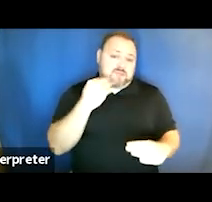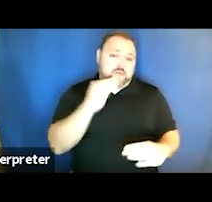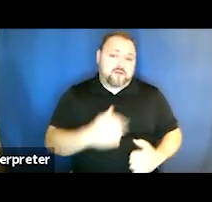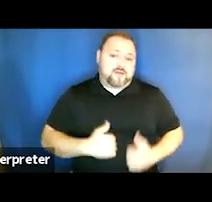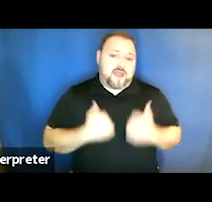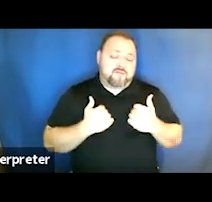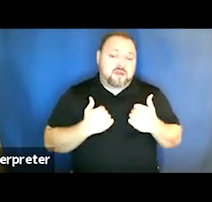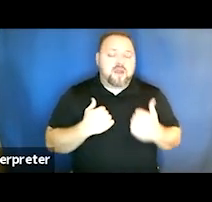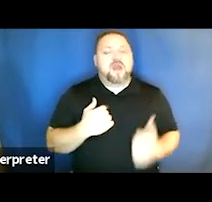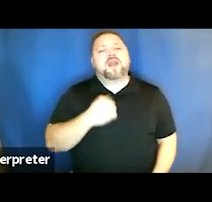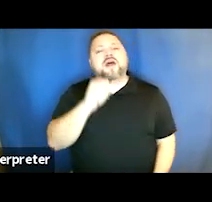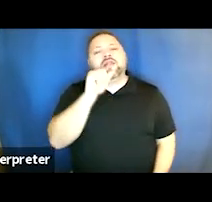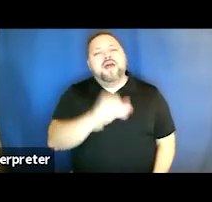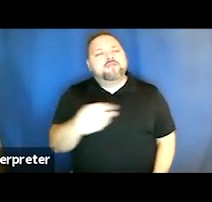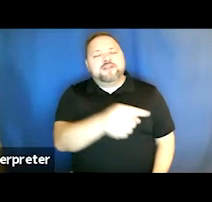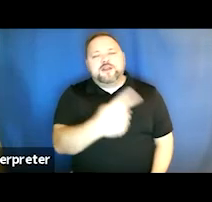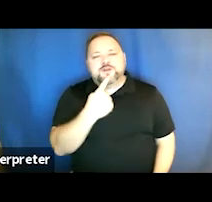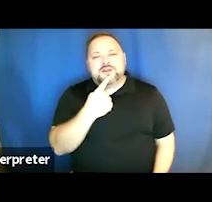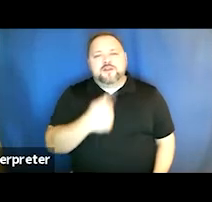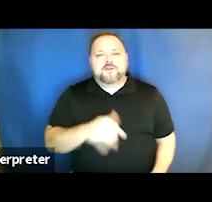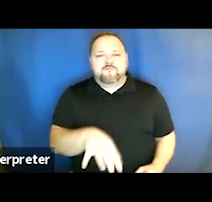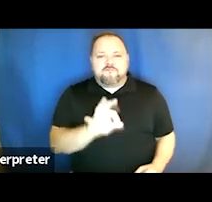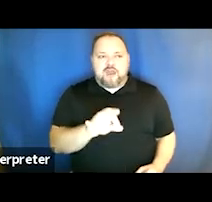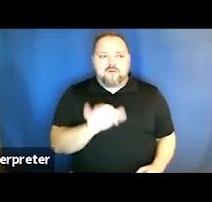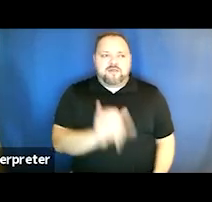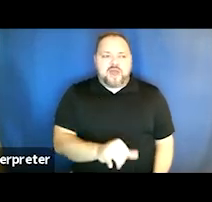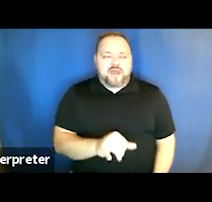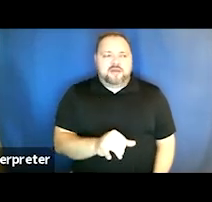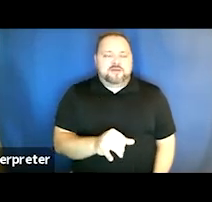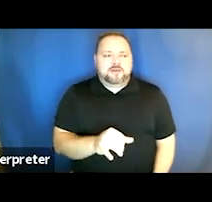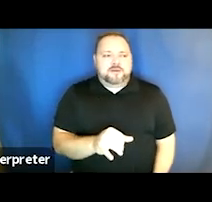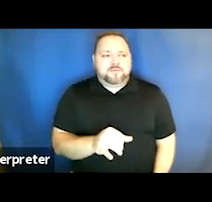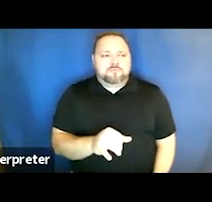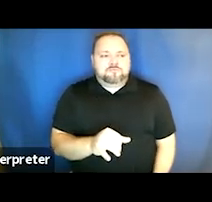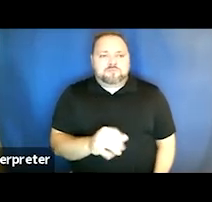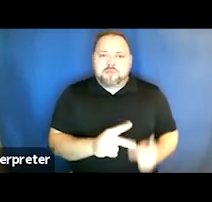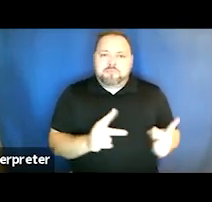and I love so much that you have found that to be a place of solace for you